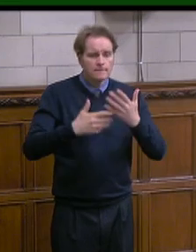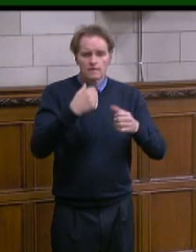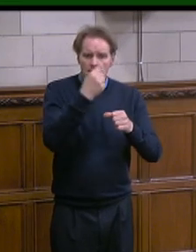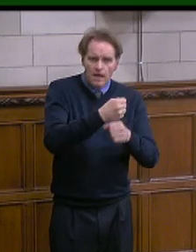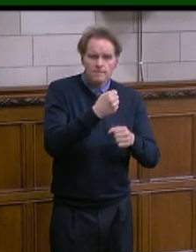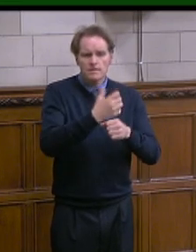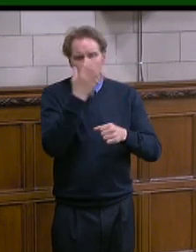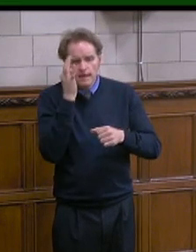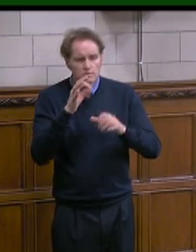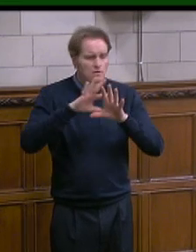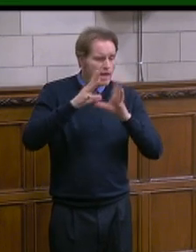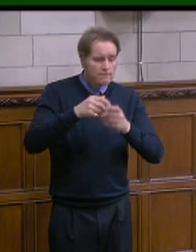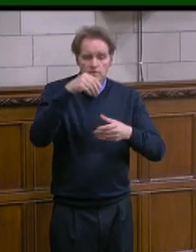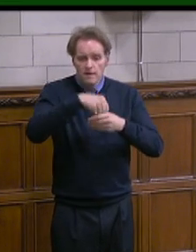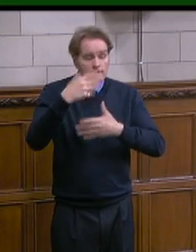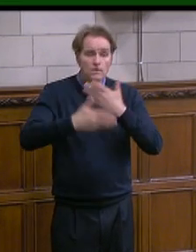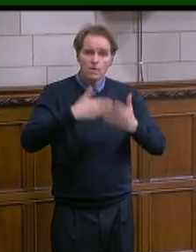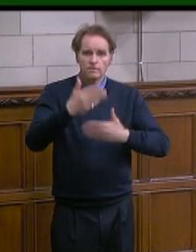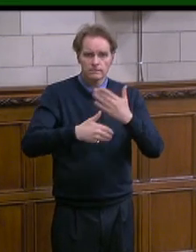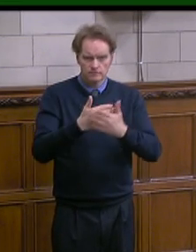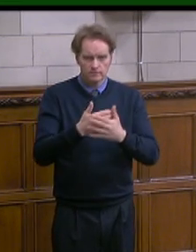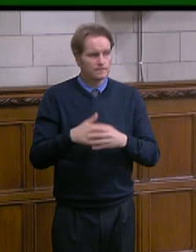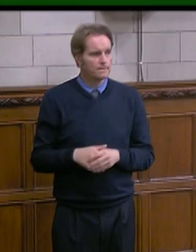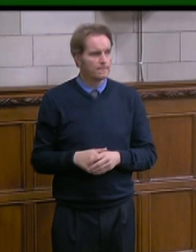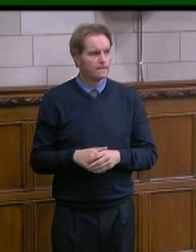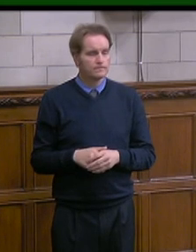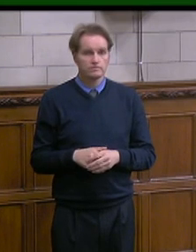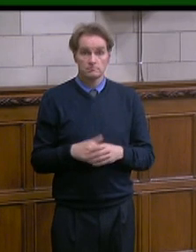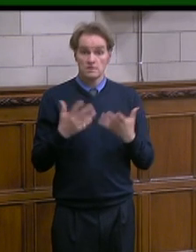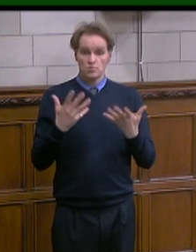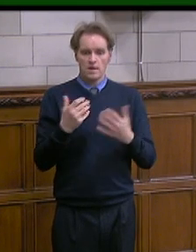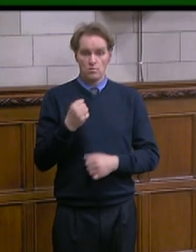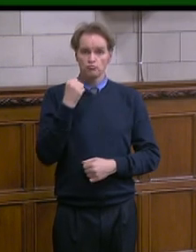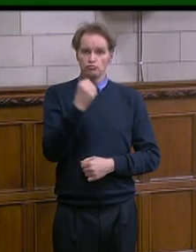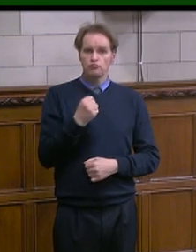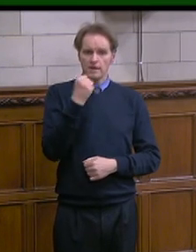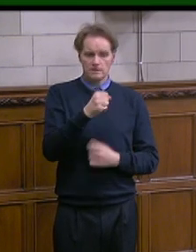As part of the plan, major transport hubs such as train stations and airports will be